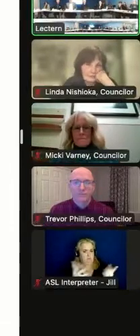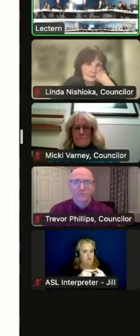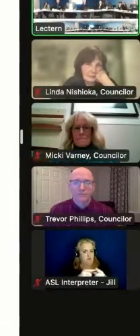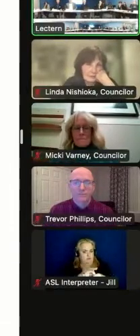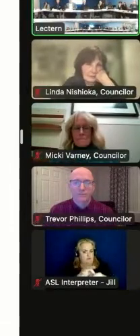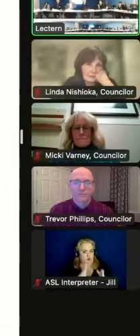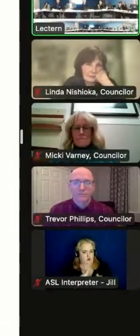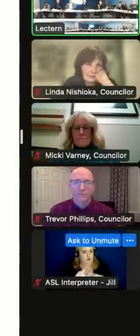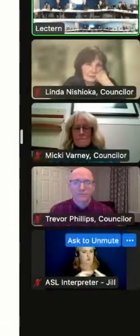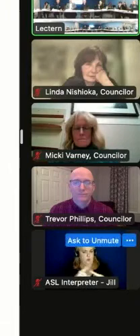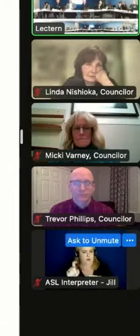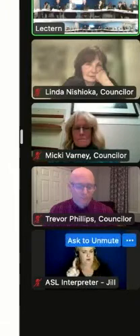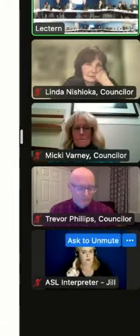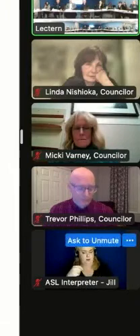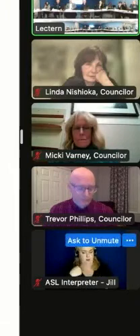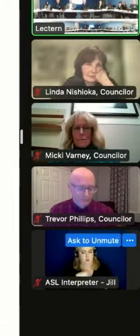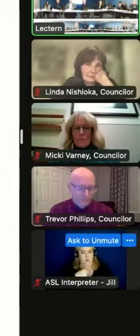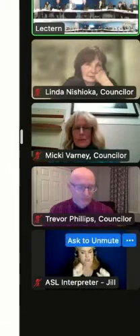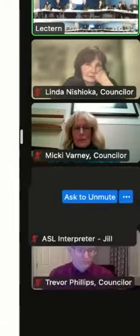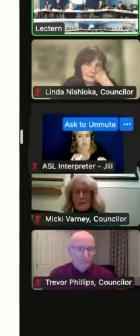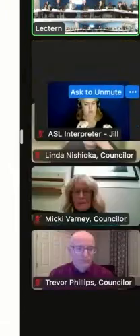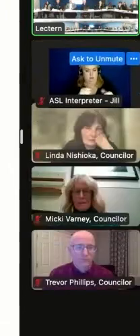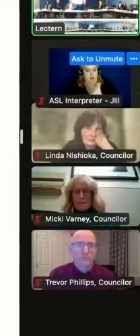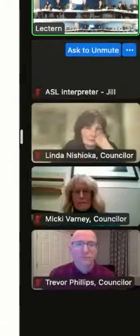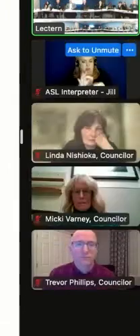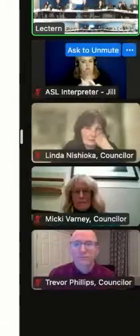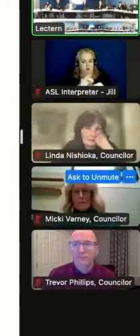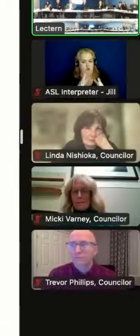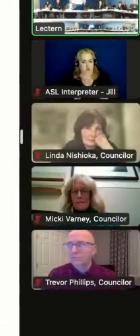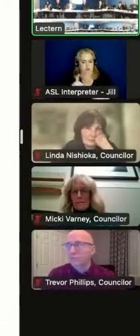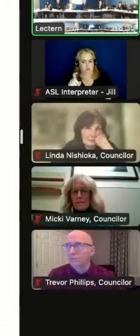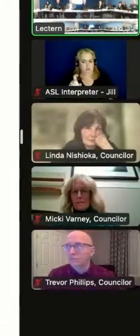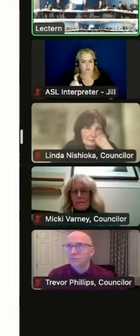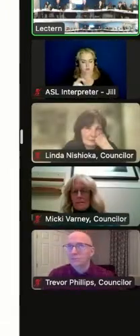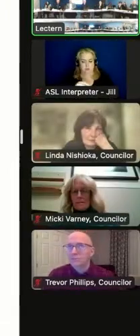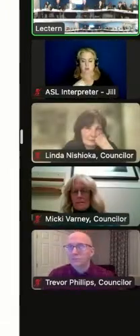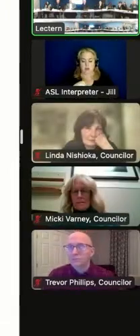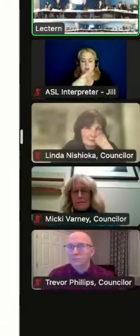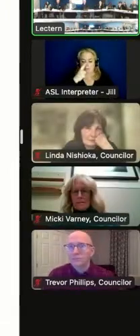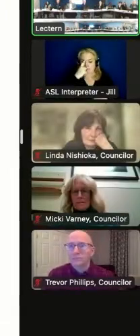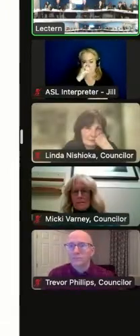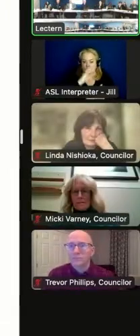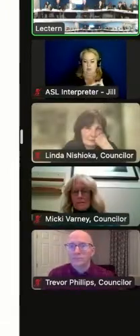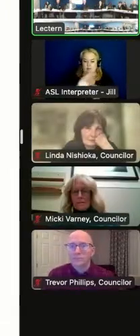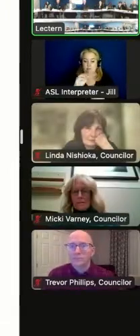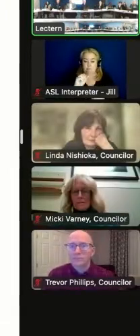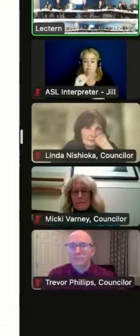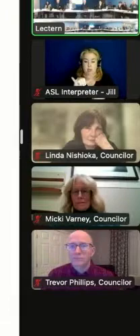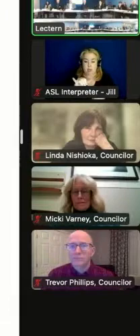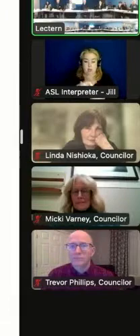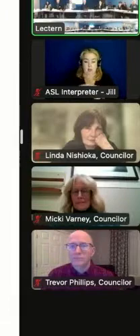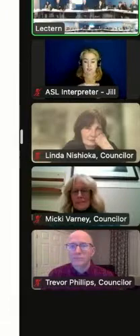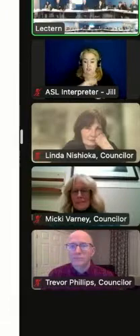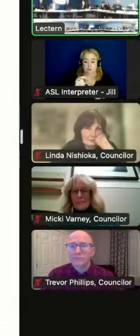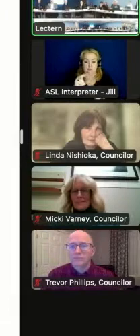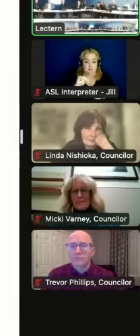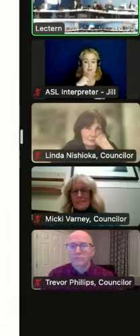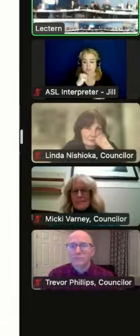PRETTY SLIM. BEN, WHEN WOULD THIS GO TO